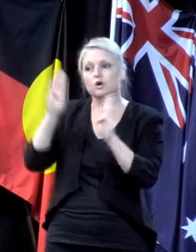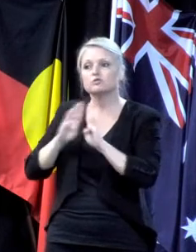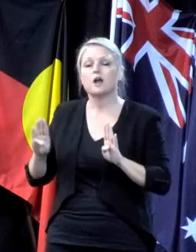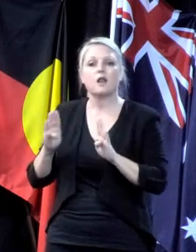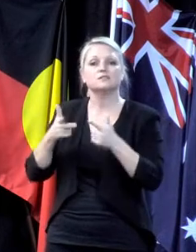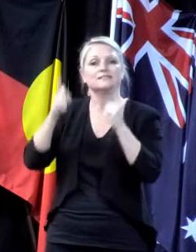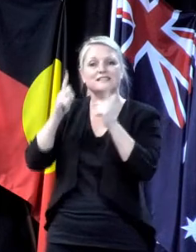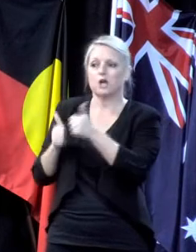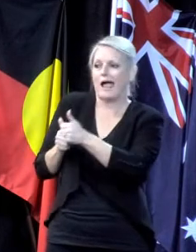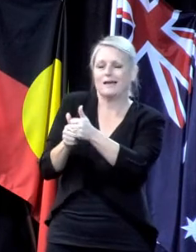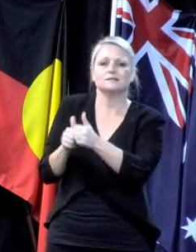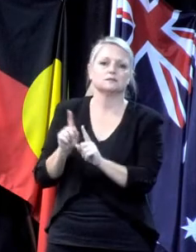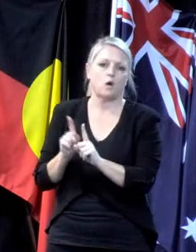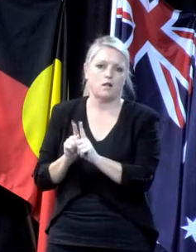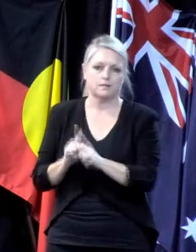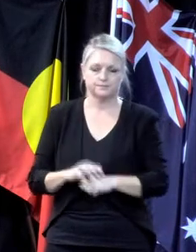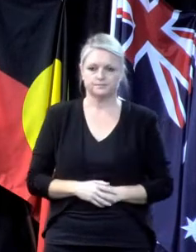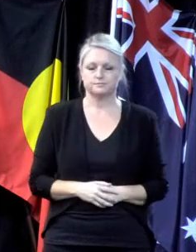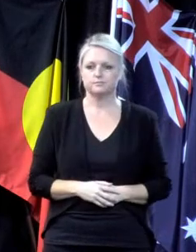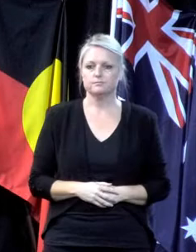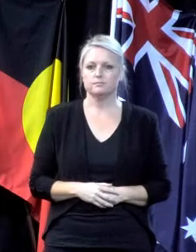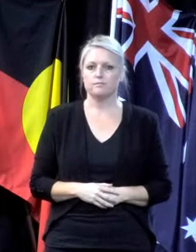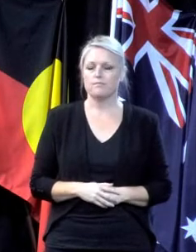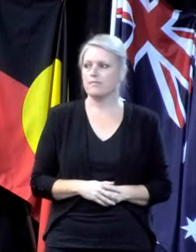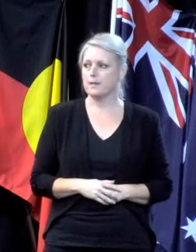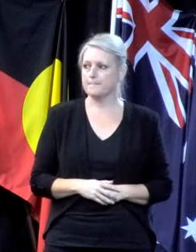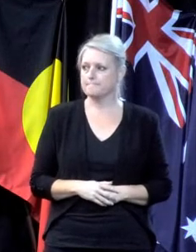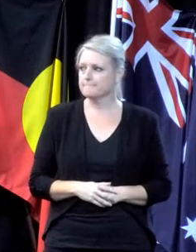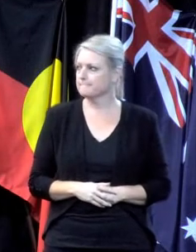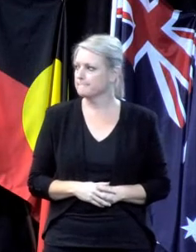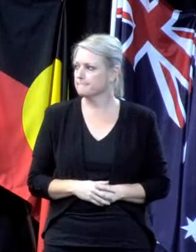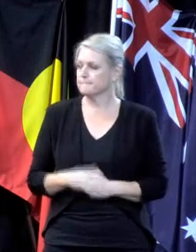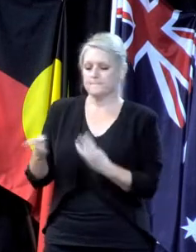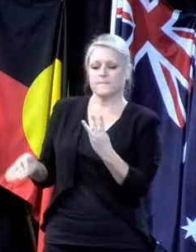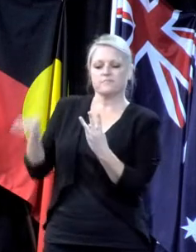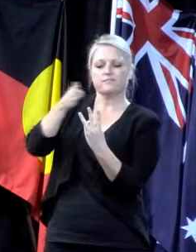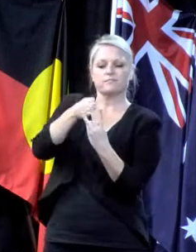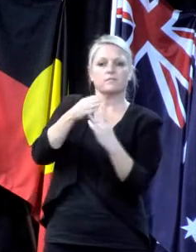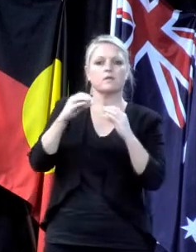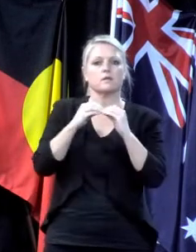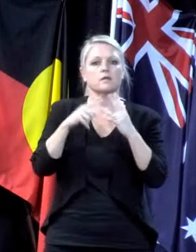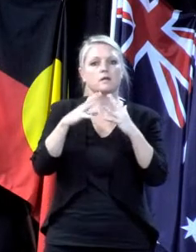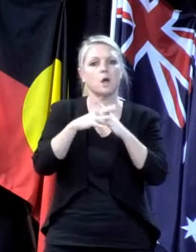that are in classrooms with students. OK, Ms. Morris. At Bown State High School, we have